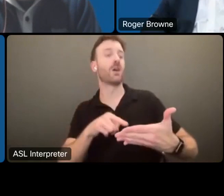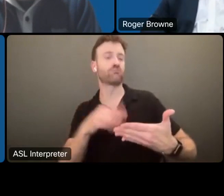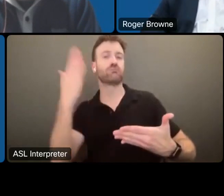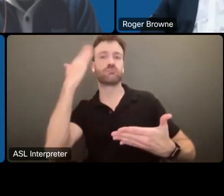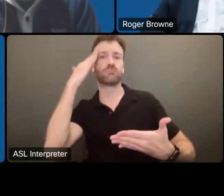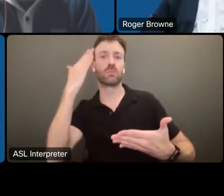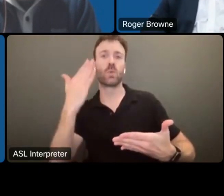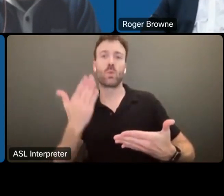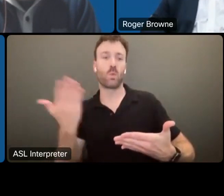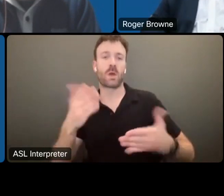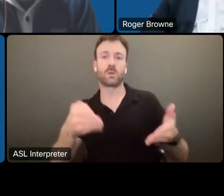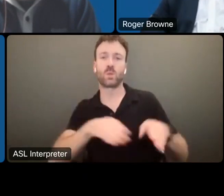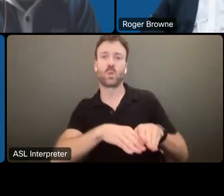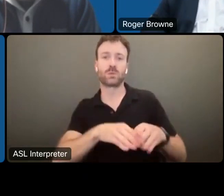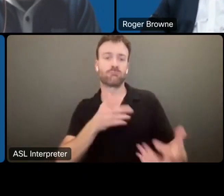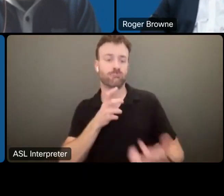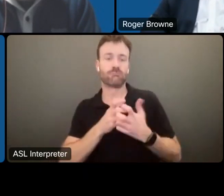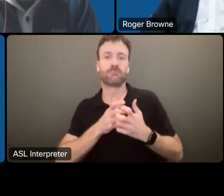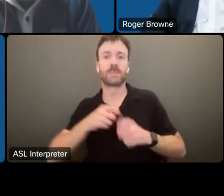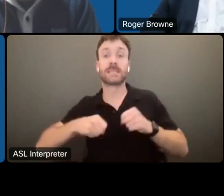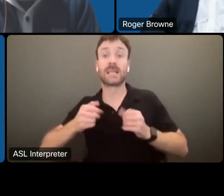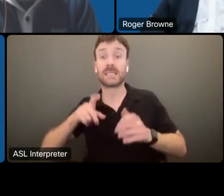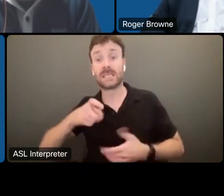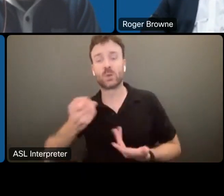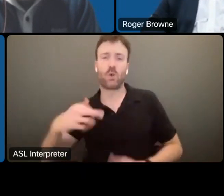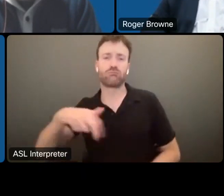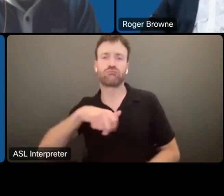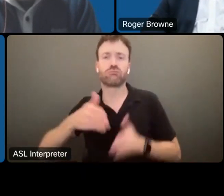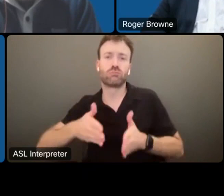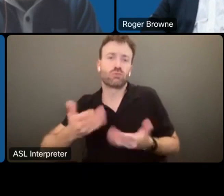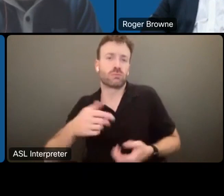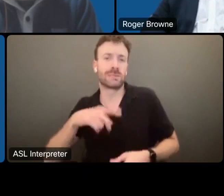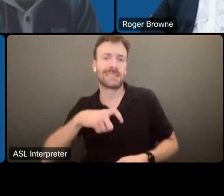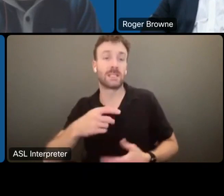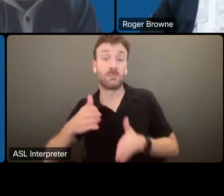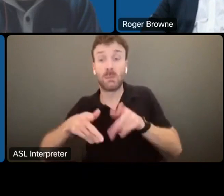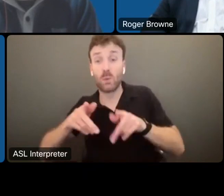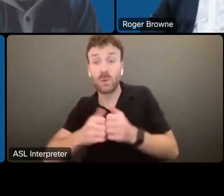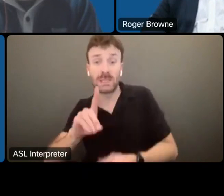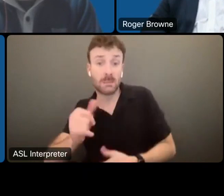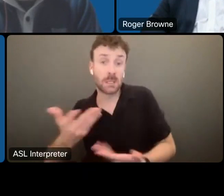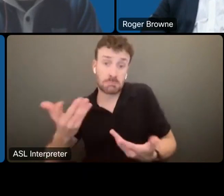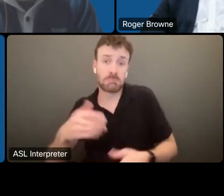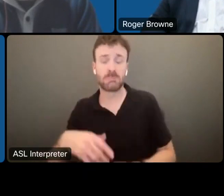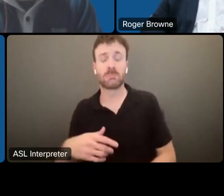a cyclist's needs or also possibly pedestrians, people with disabilities, et cetera, and does